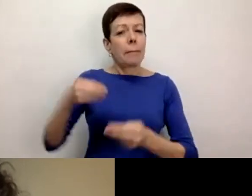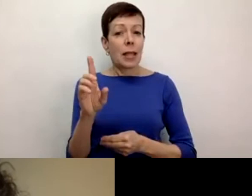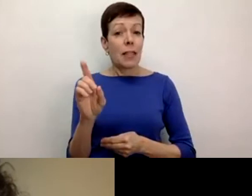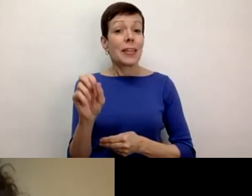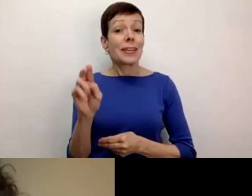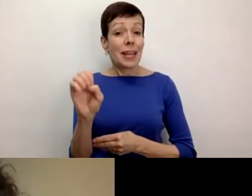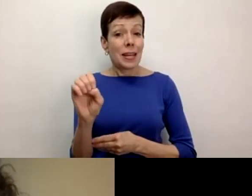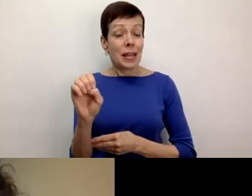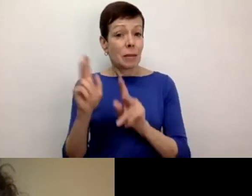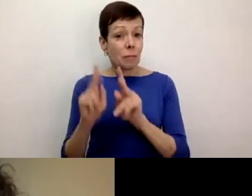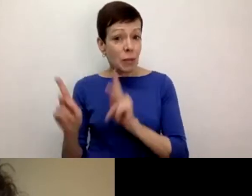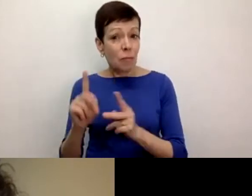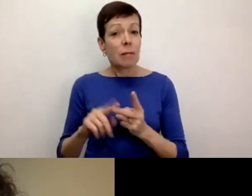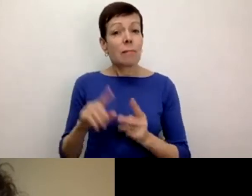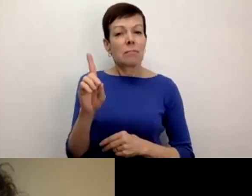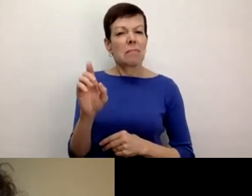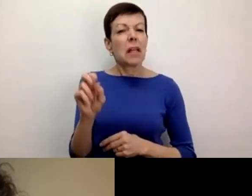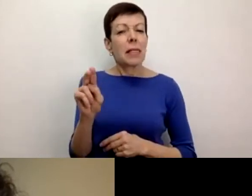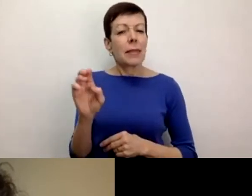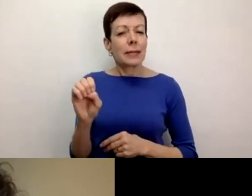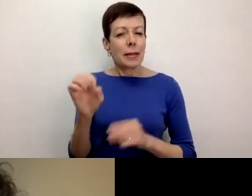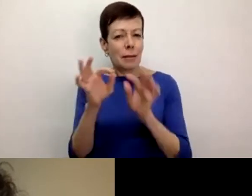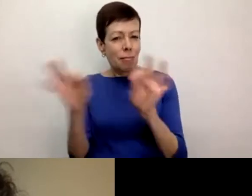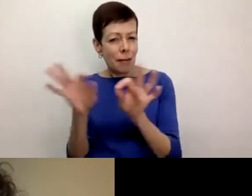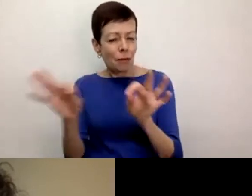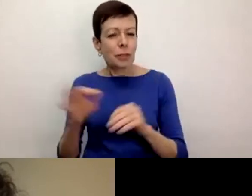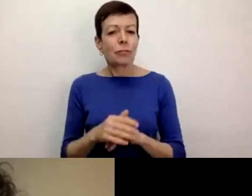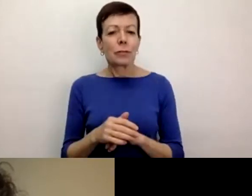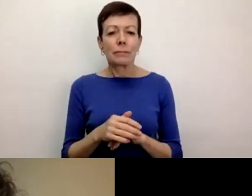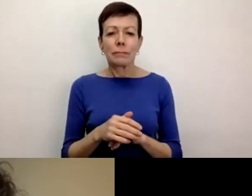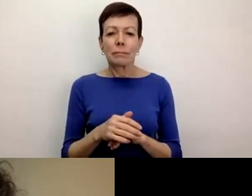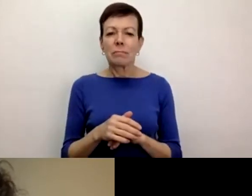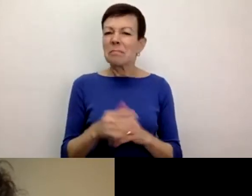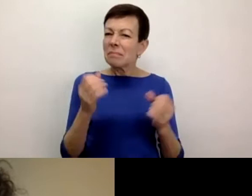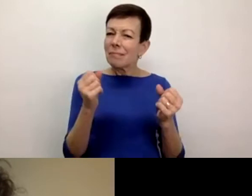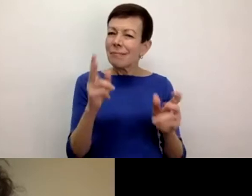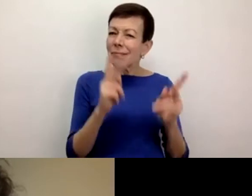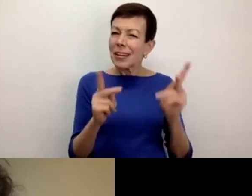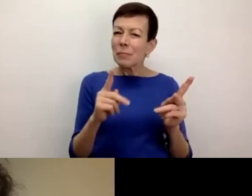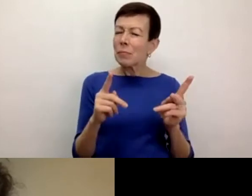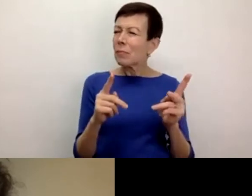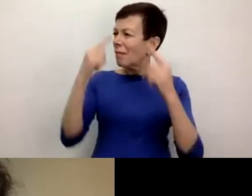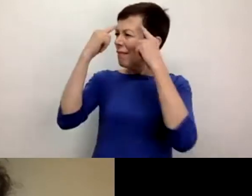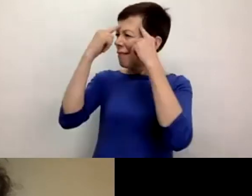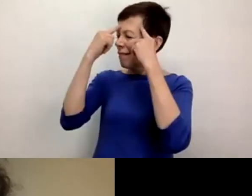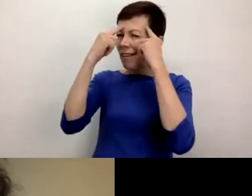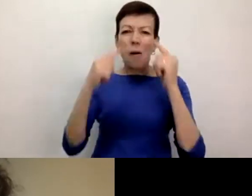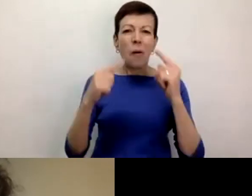A lot of people assume that, you know, Indigenous people speak the same language.